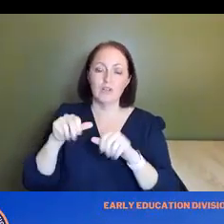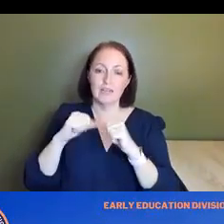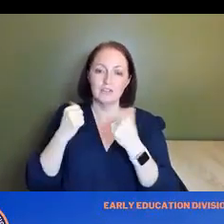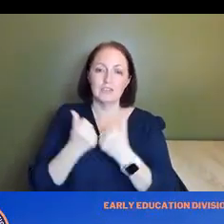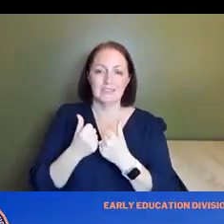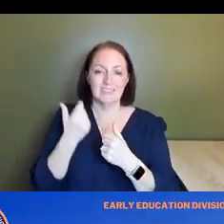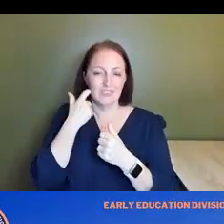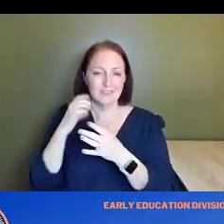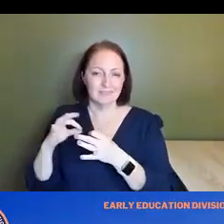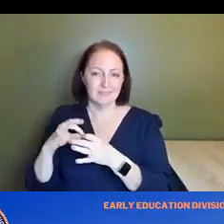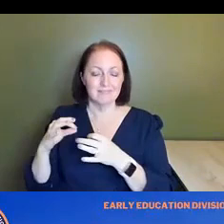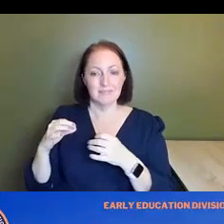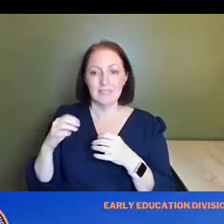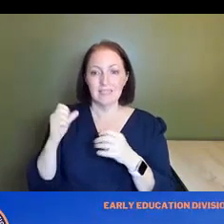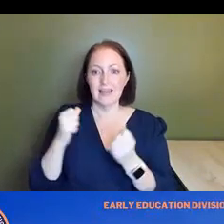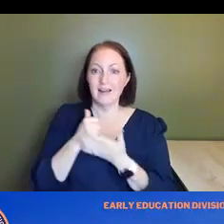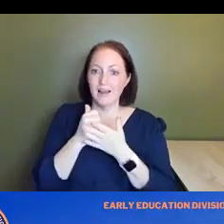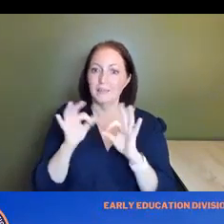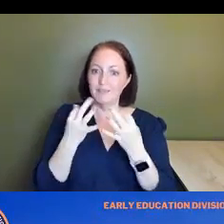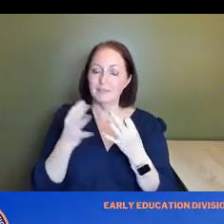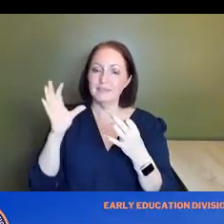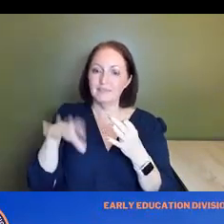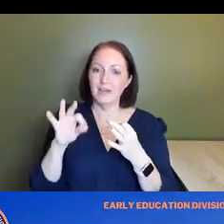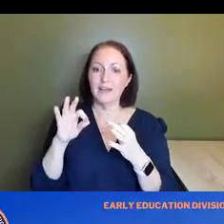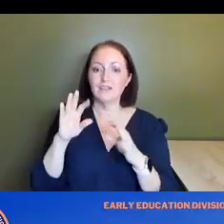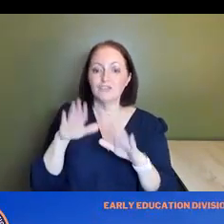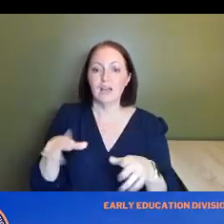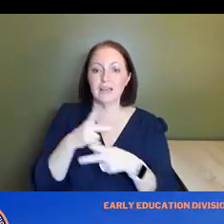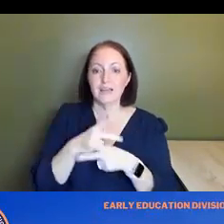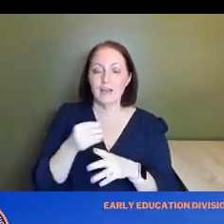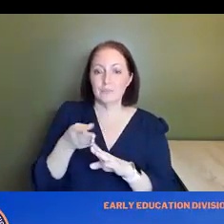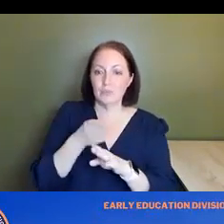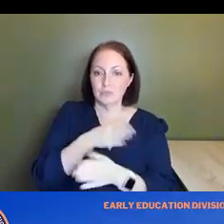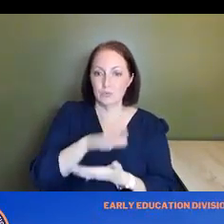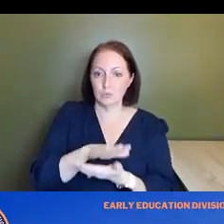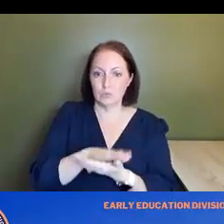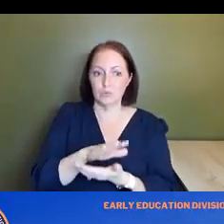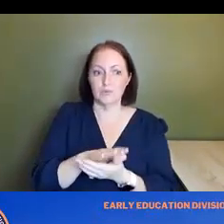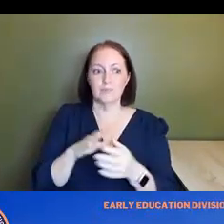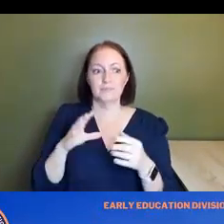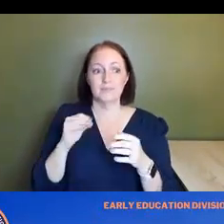just discussed which can help families find child care and preschool. And over 30 county